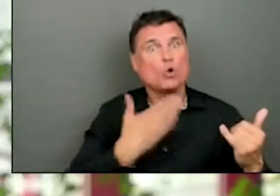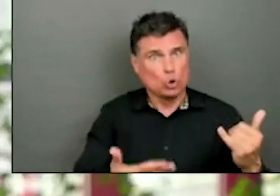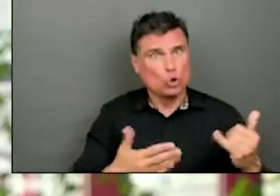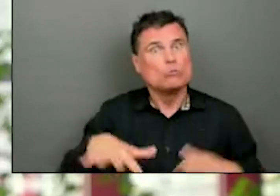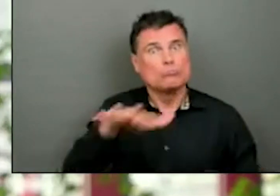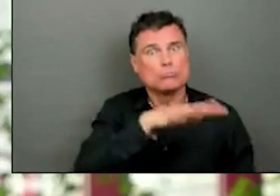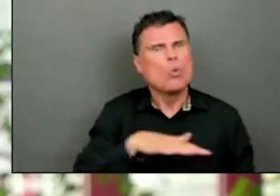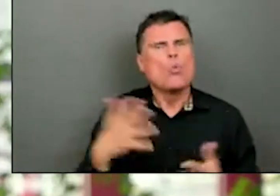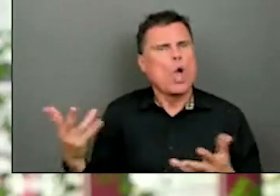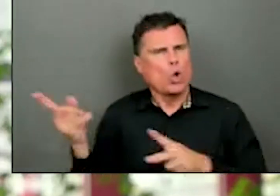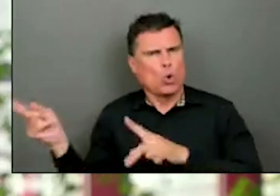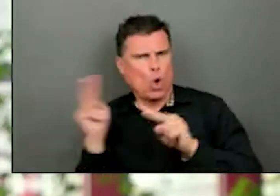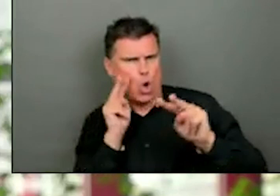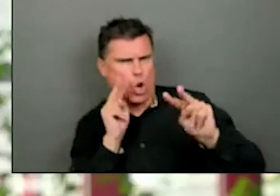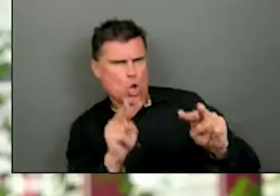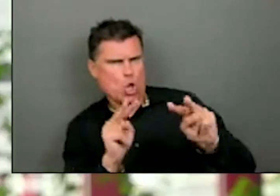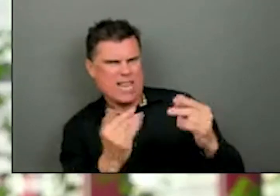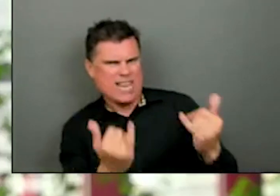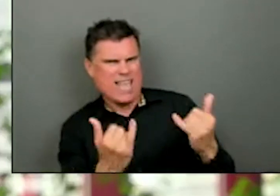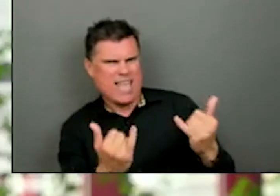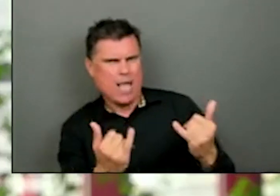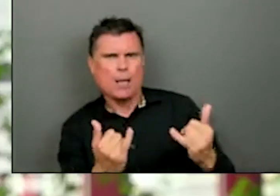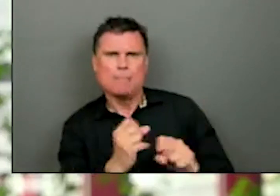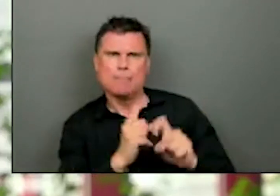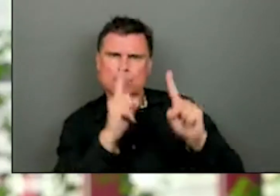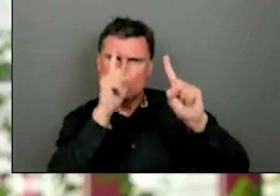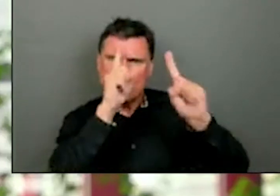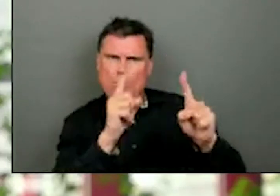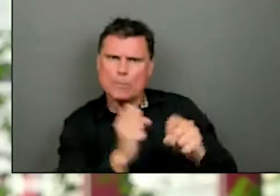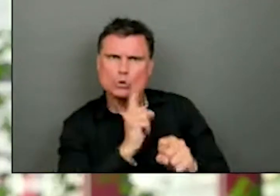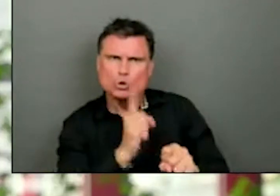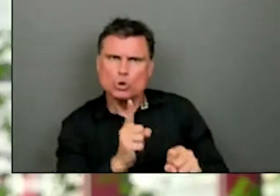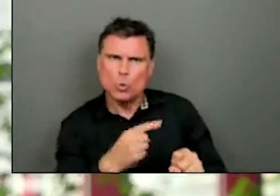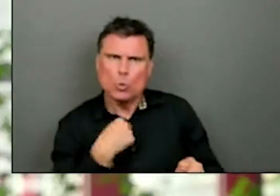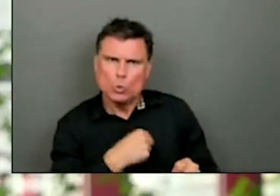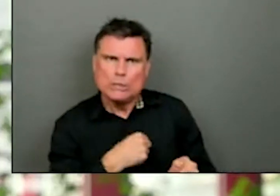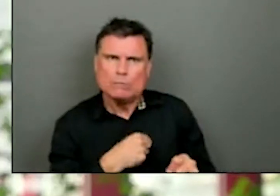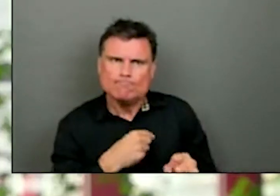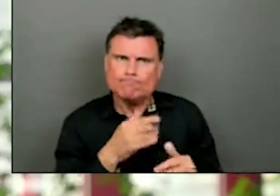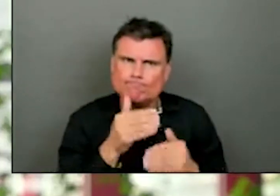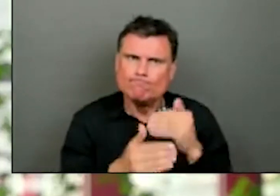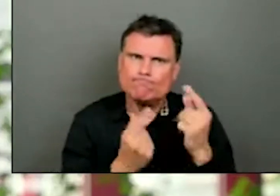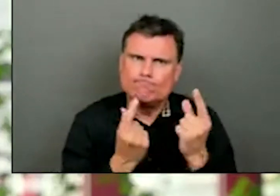closely at this point uh to make sure our positive trajectory continues i guess vaccinations aside